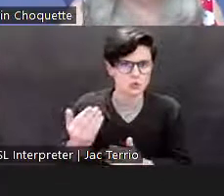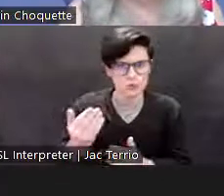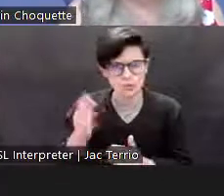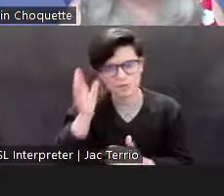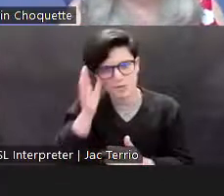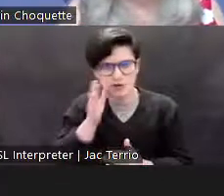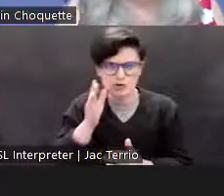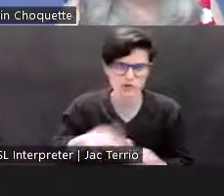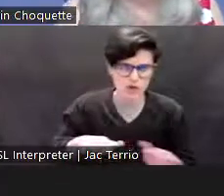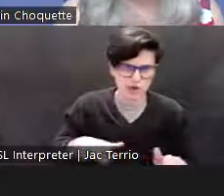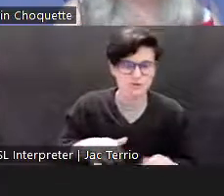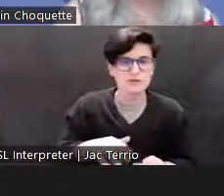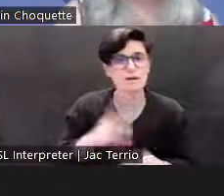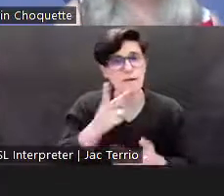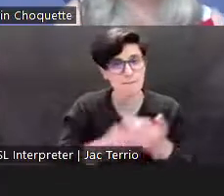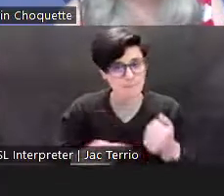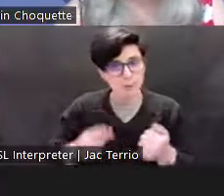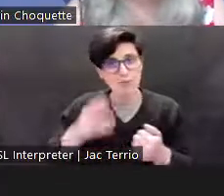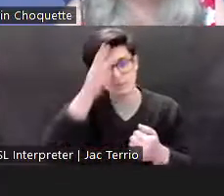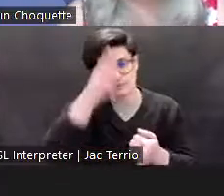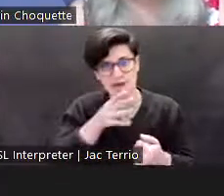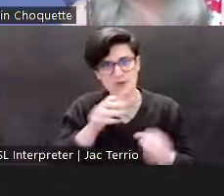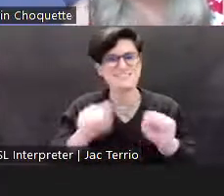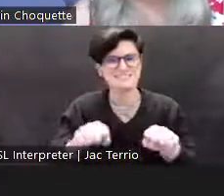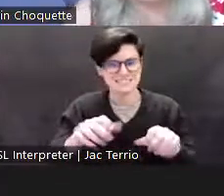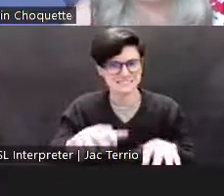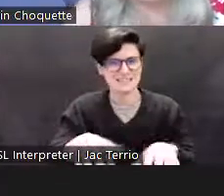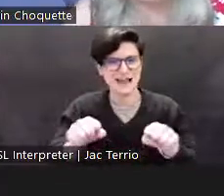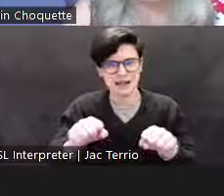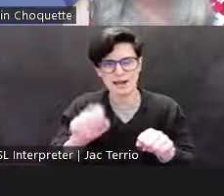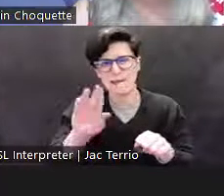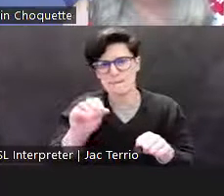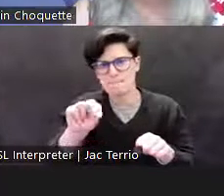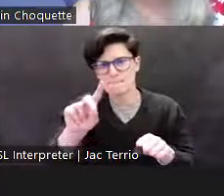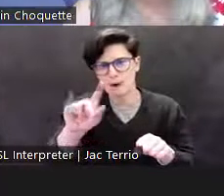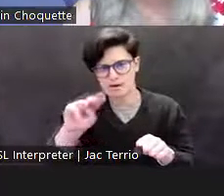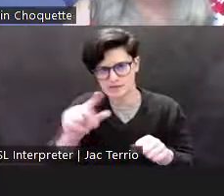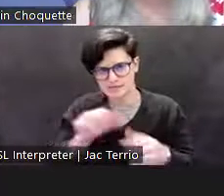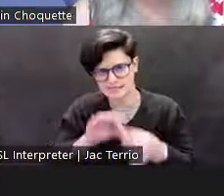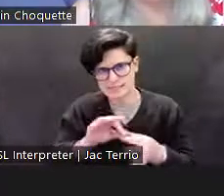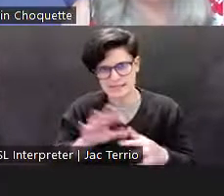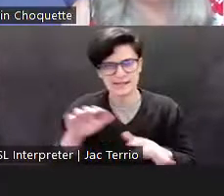The third most frequent reason is caregiver. 15:44:41 Leave. This is leave taken by a worker